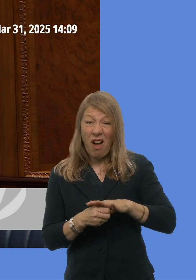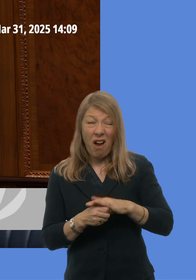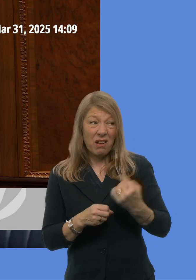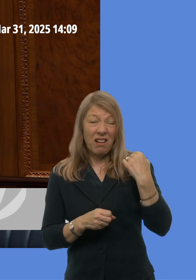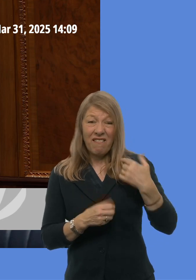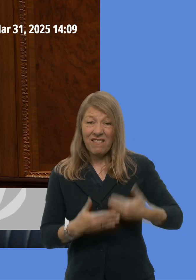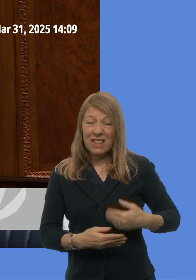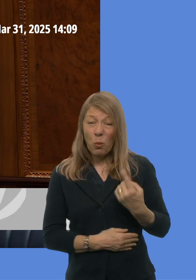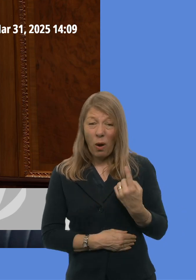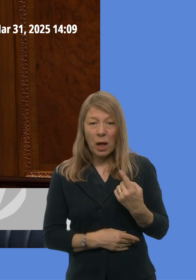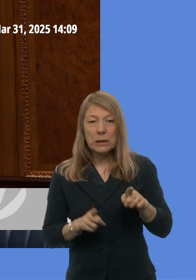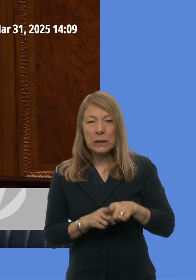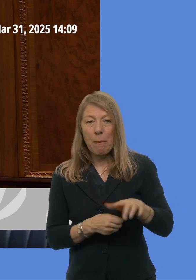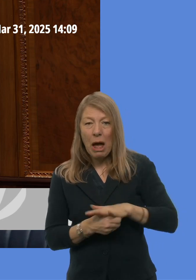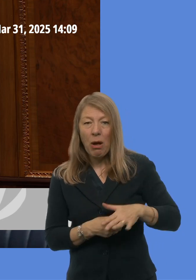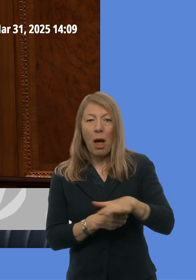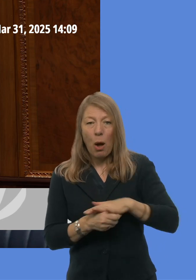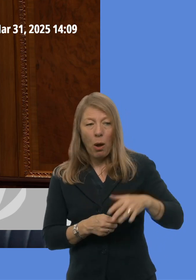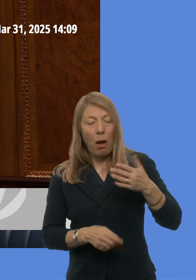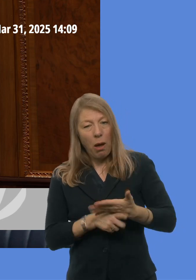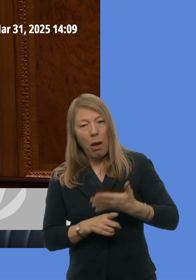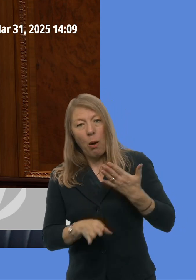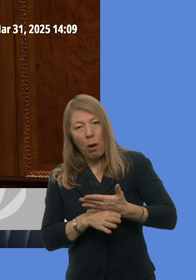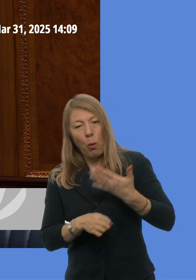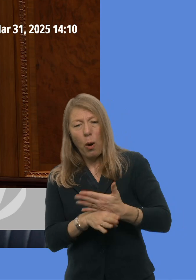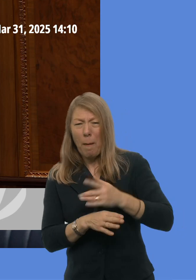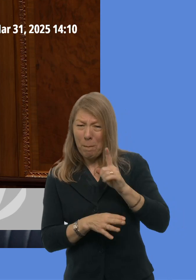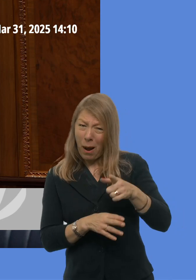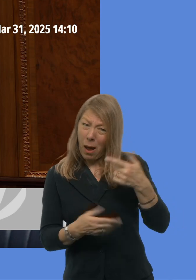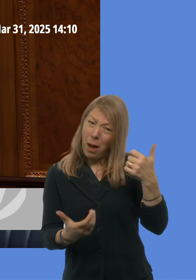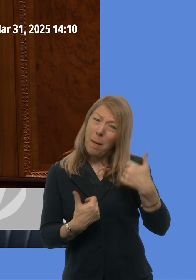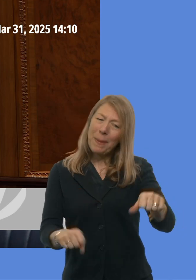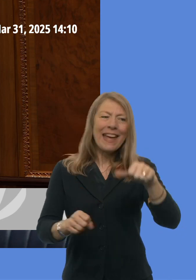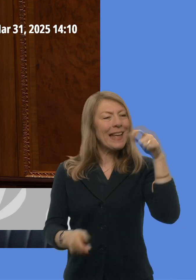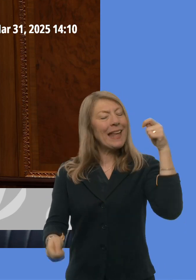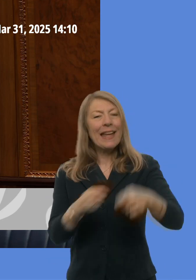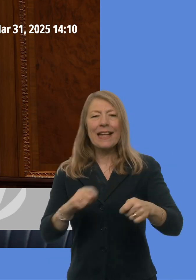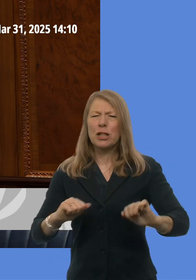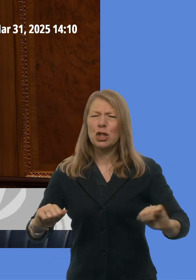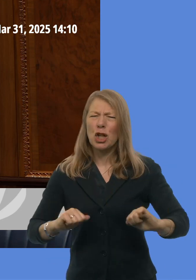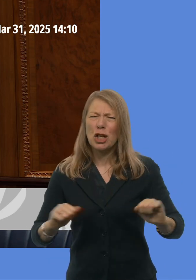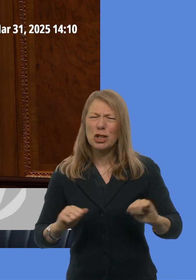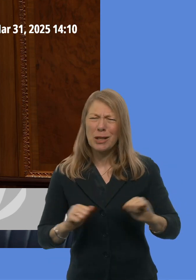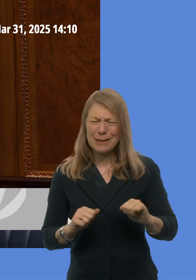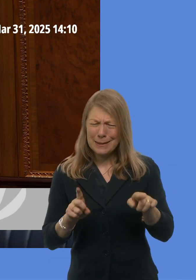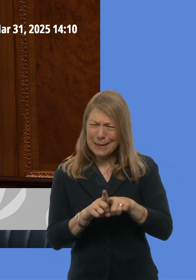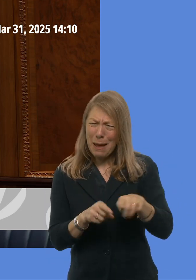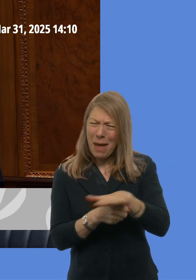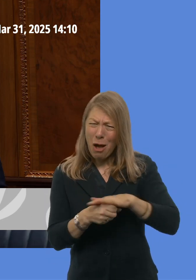this to other places in Northern Ireland and not solely focus on the same eight areas that were first identified? That was back in 2016.